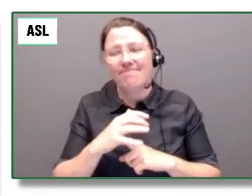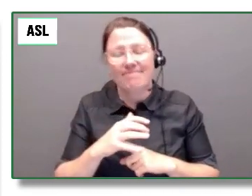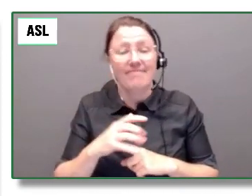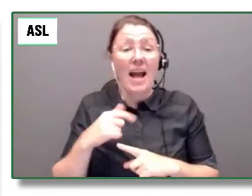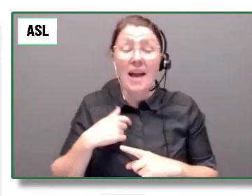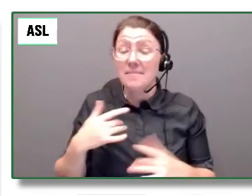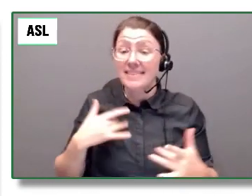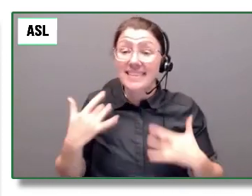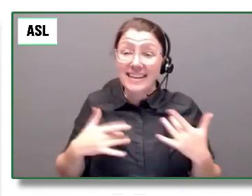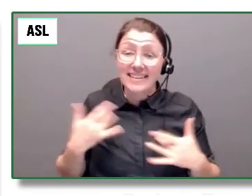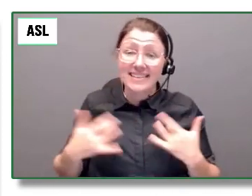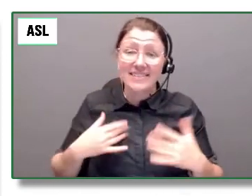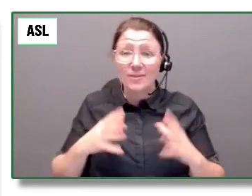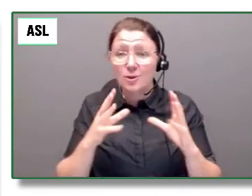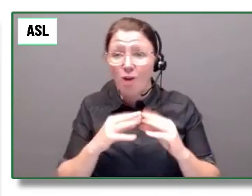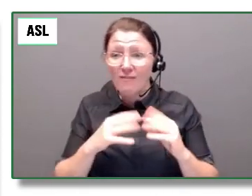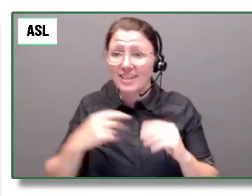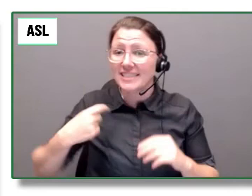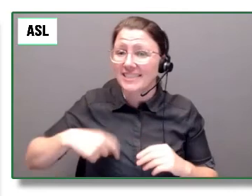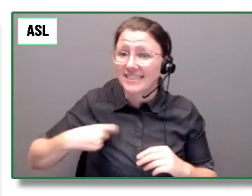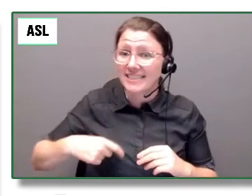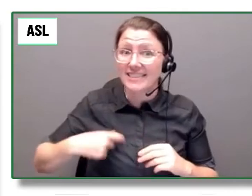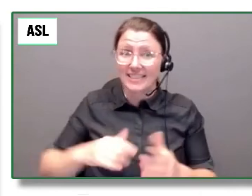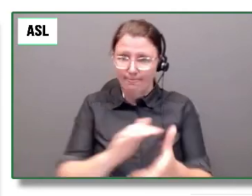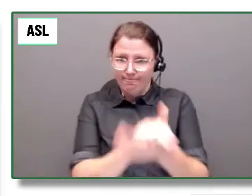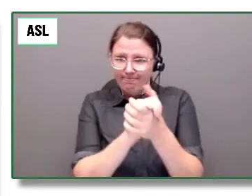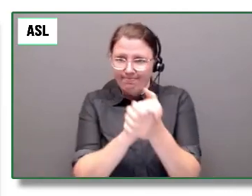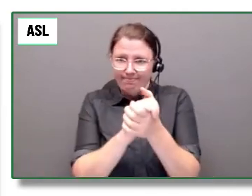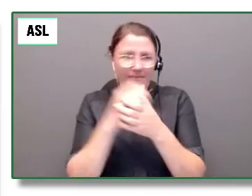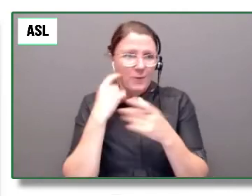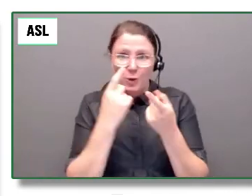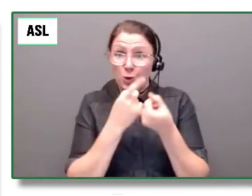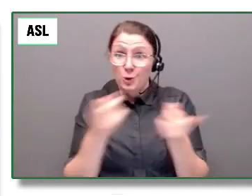Congrats to everyone for showing up. This is the first step.